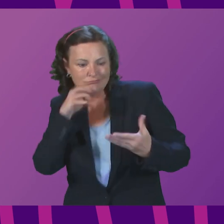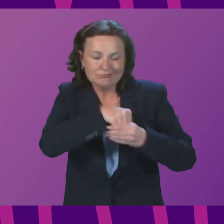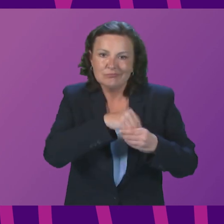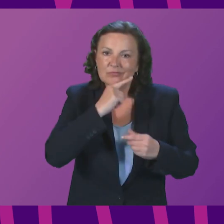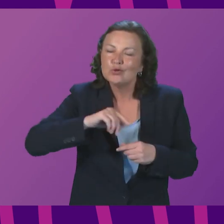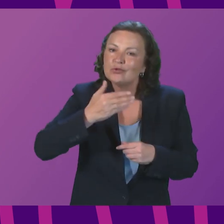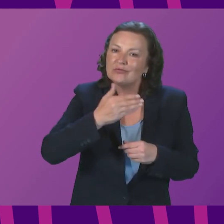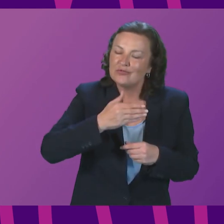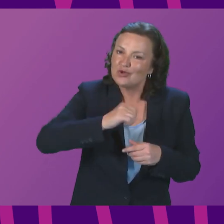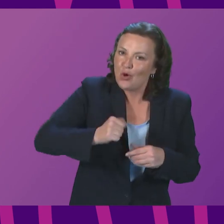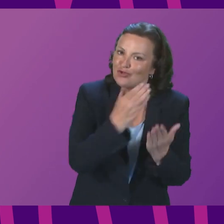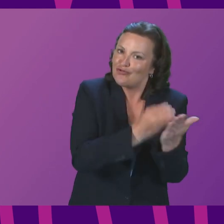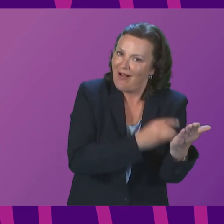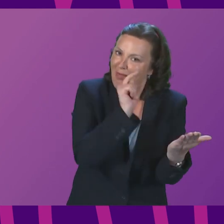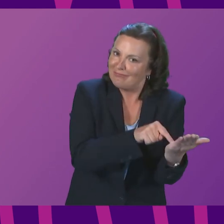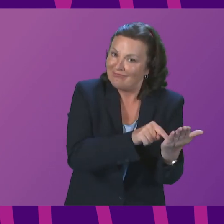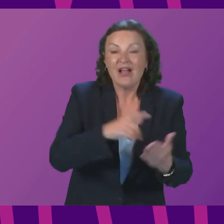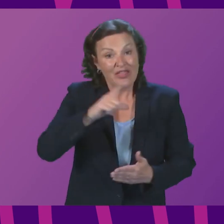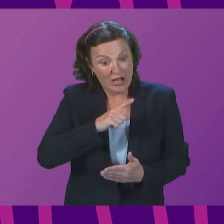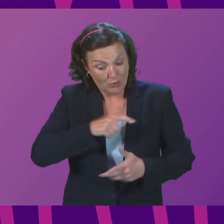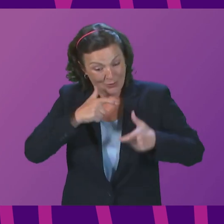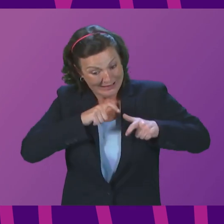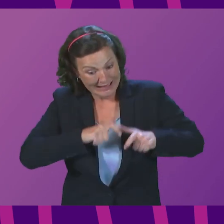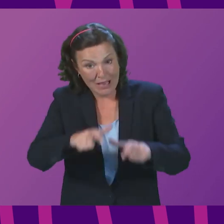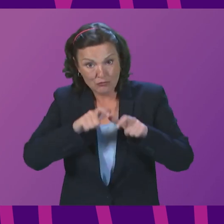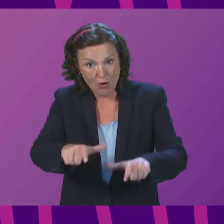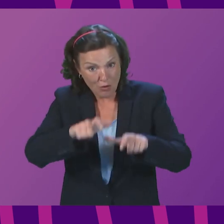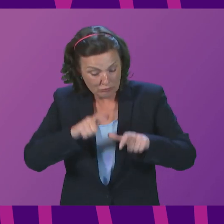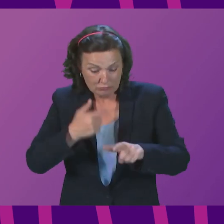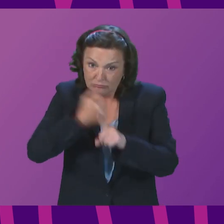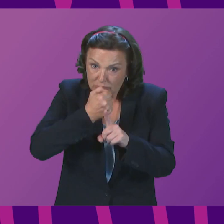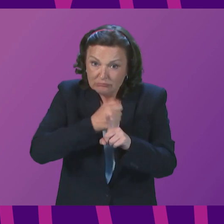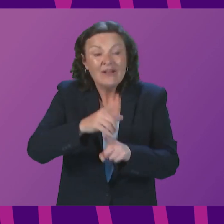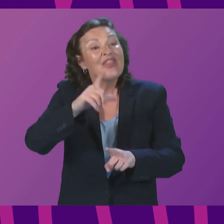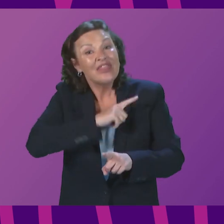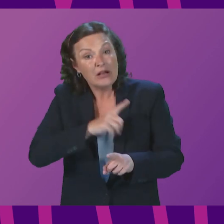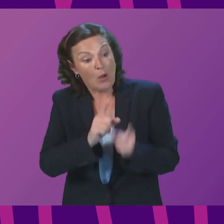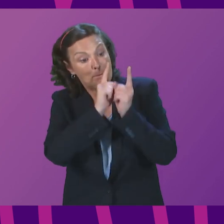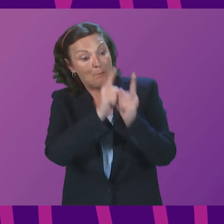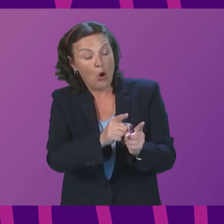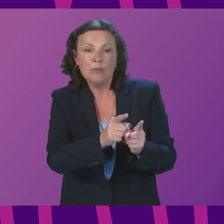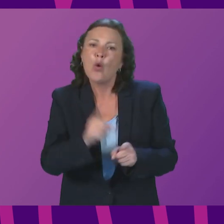the recommendations in “Women’s Health Plan”, which is why the appointment of a women’s health champion is such a key part of the plan.